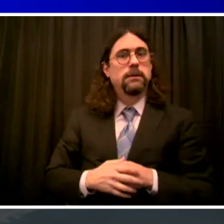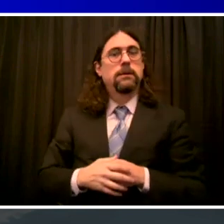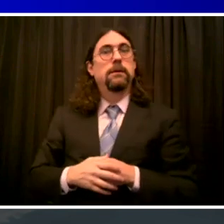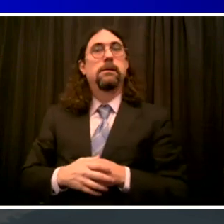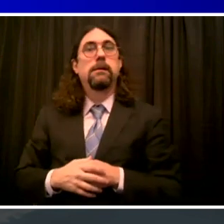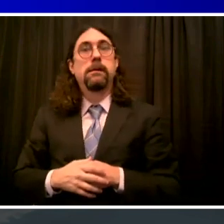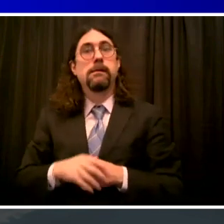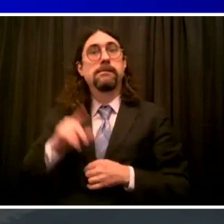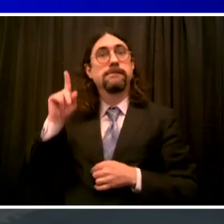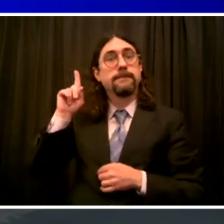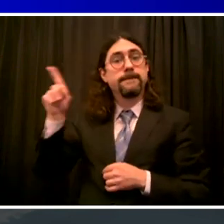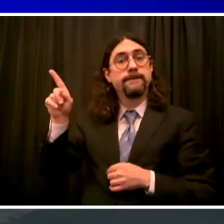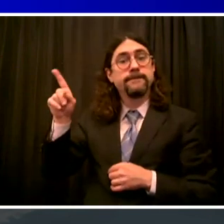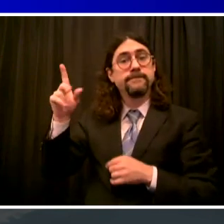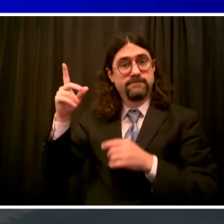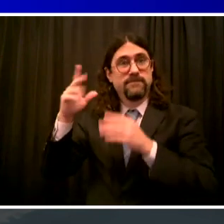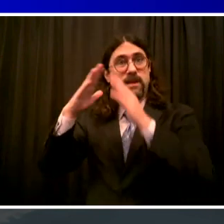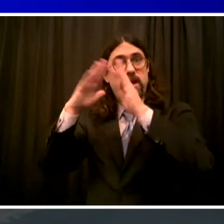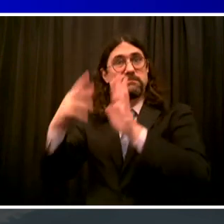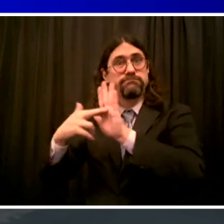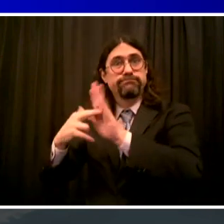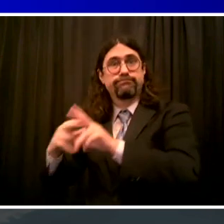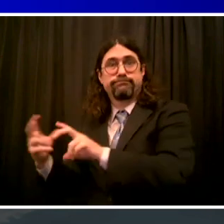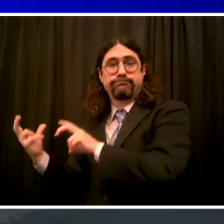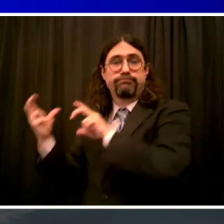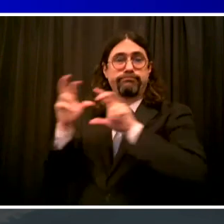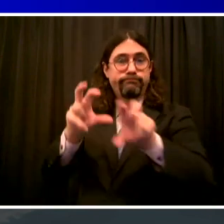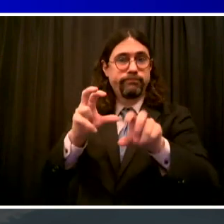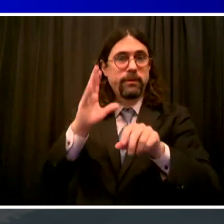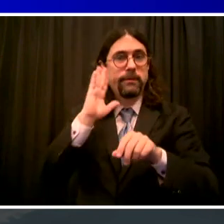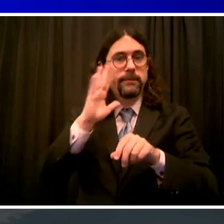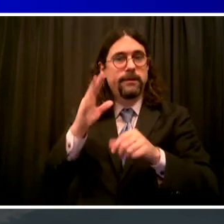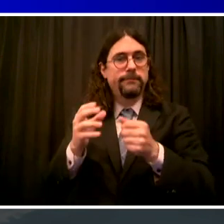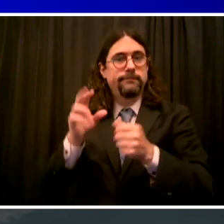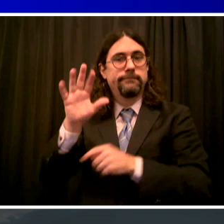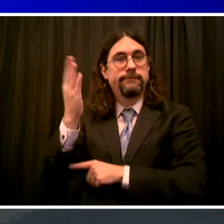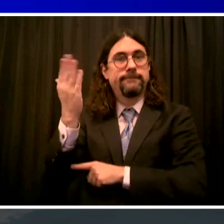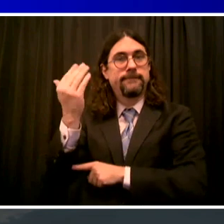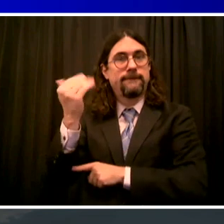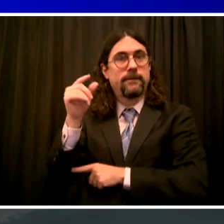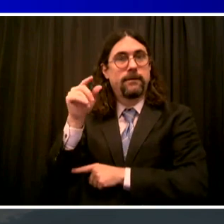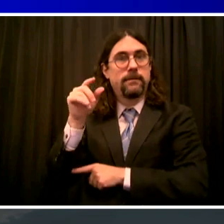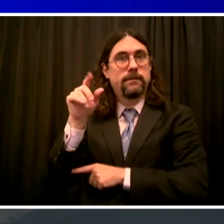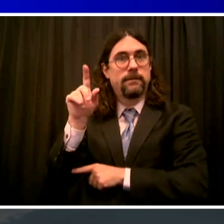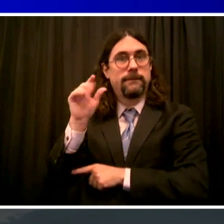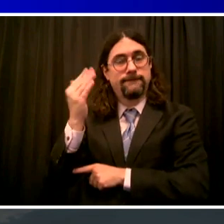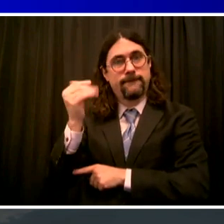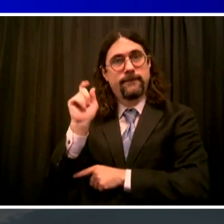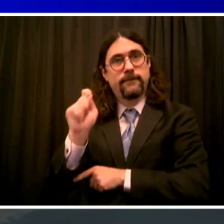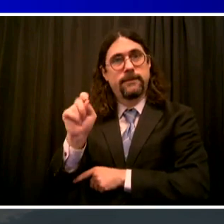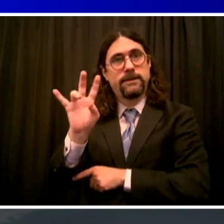PUBLIC TRANSIT. WE ALL KNOWT HE MTA HAS TAKEN A HUGE HIT. ALL TRANSIT HAS